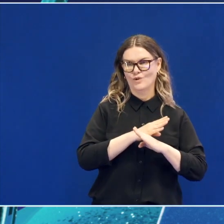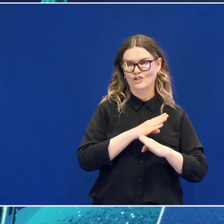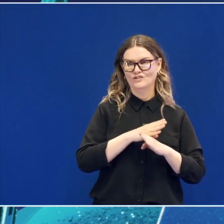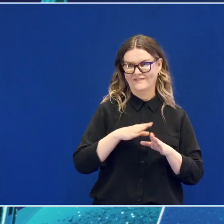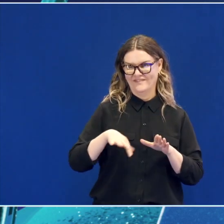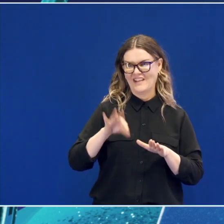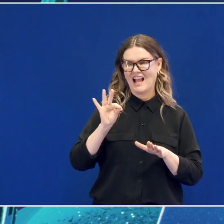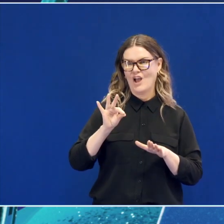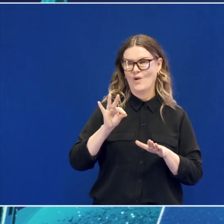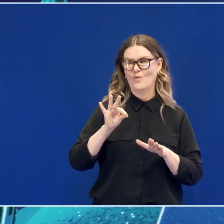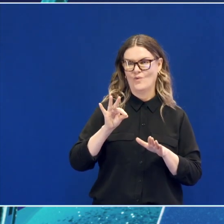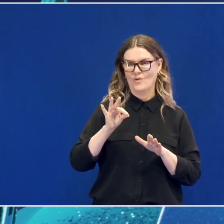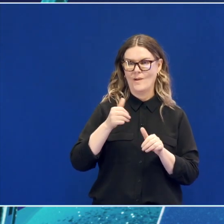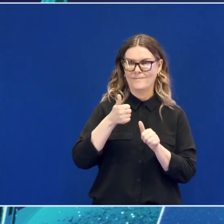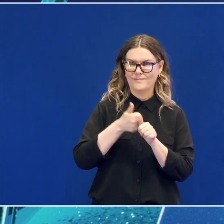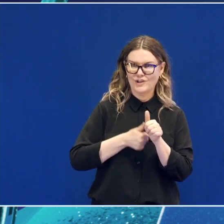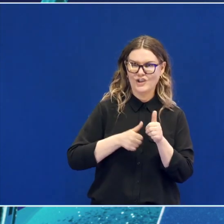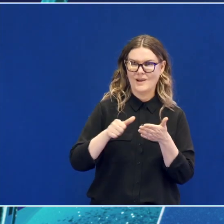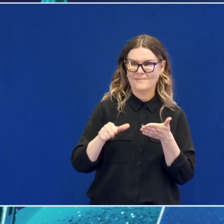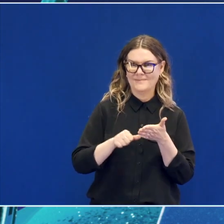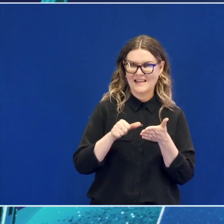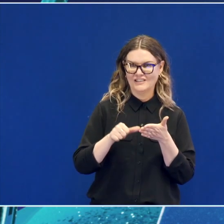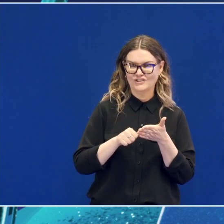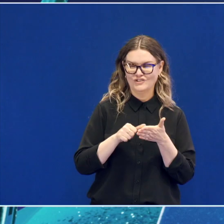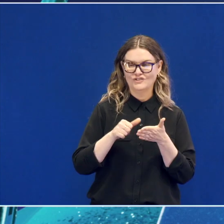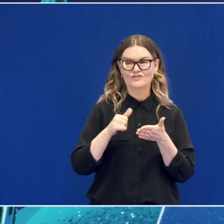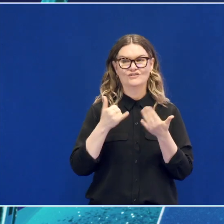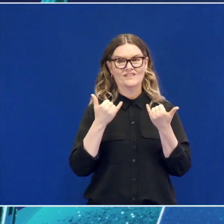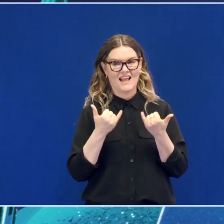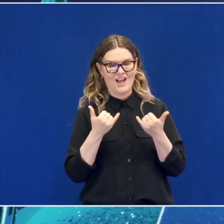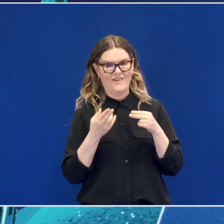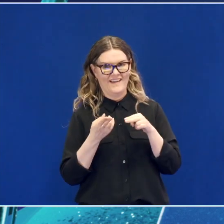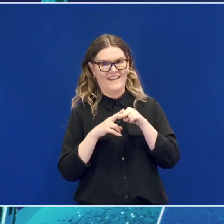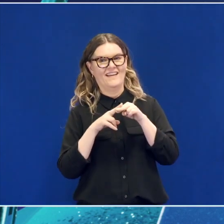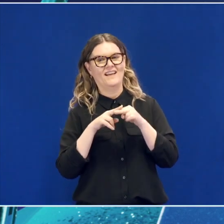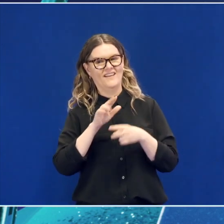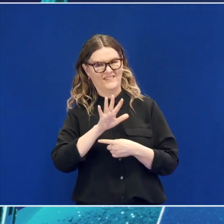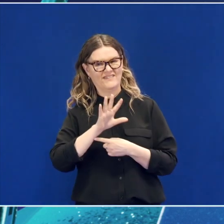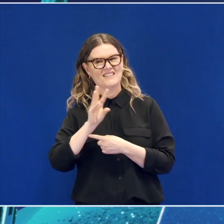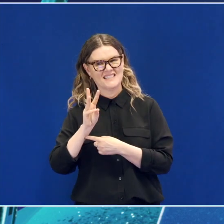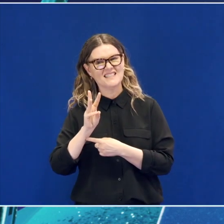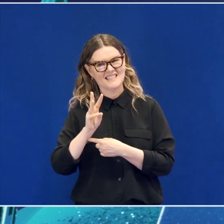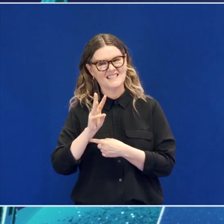that's kind of what we've been referring to here, I don't think that is an indicator of a tsunami.